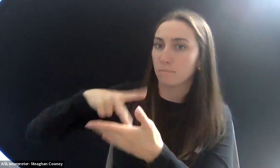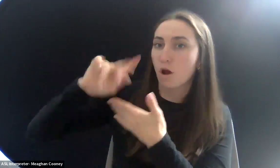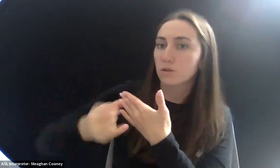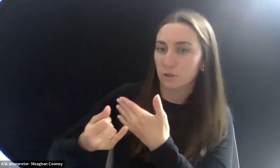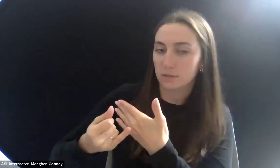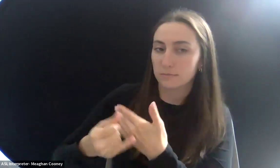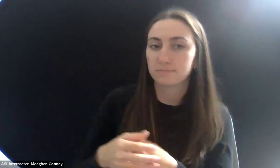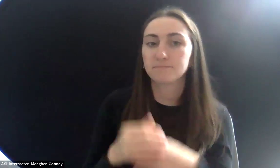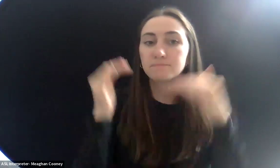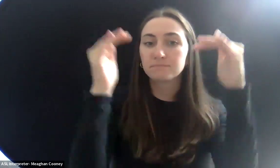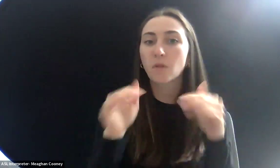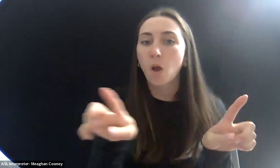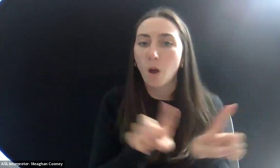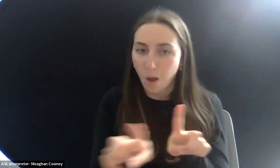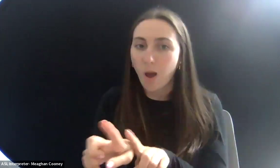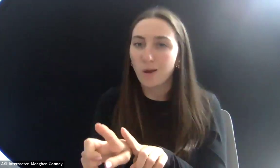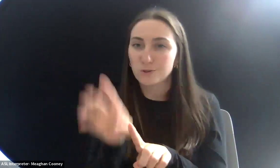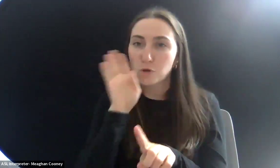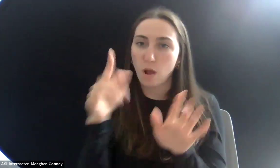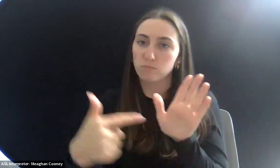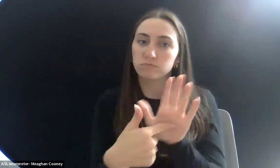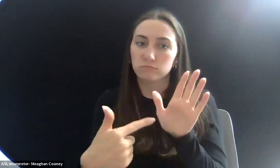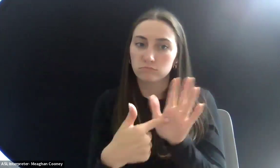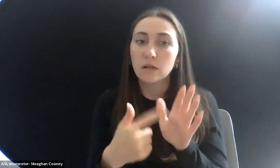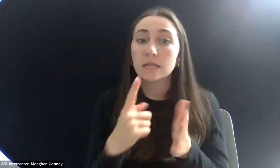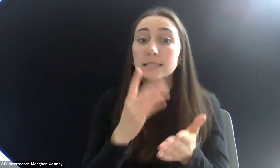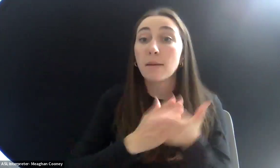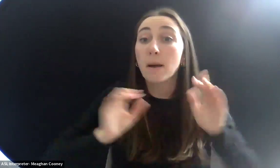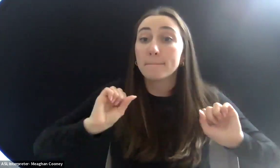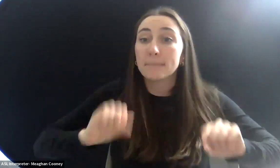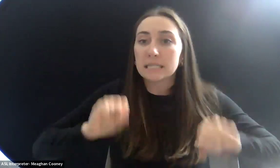The policy also makes reference to potential additional sources,